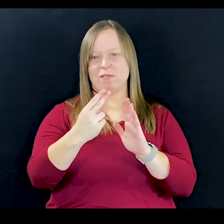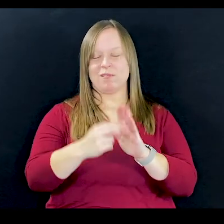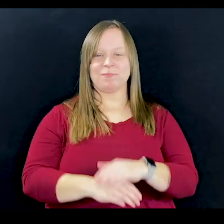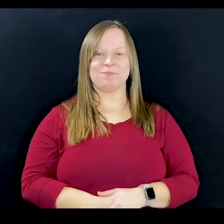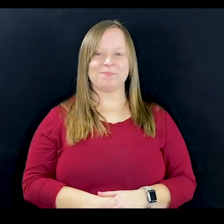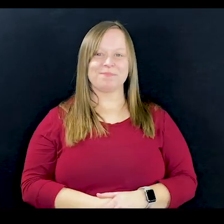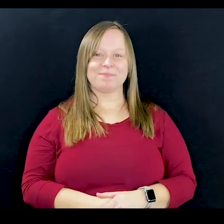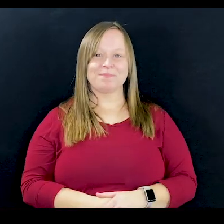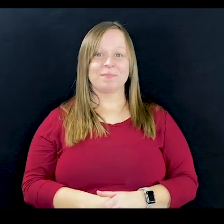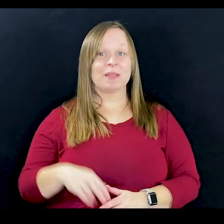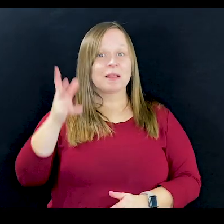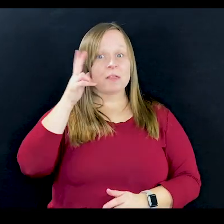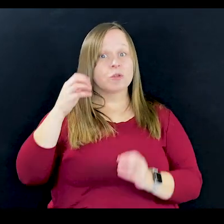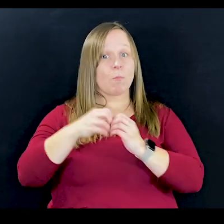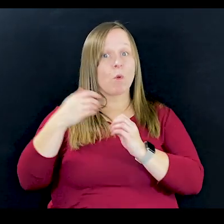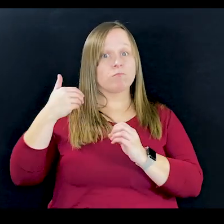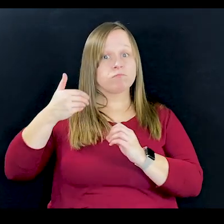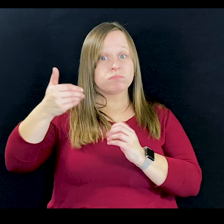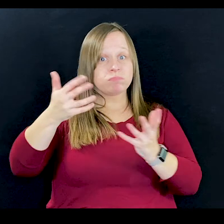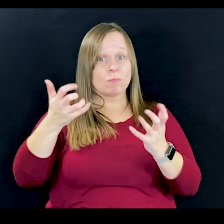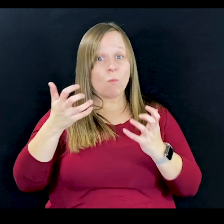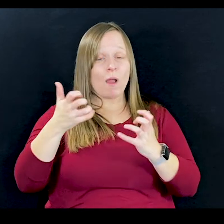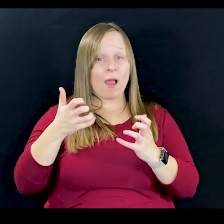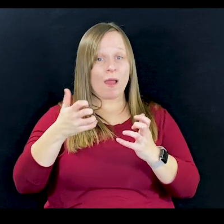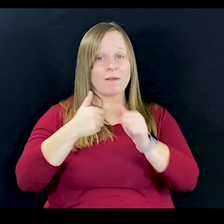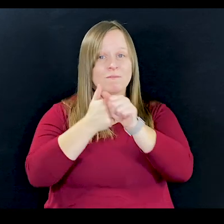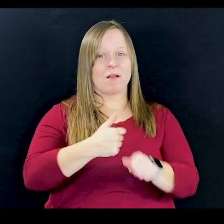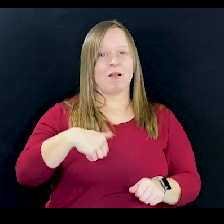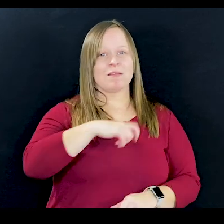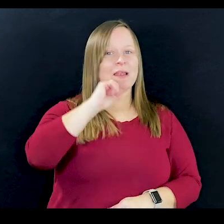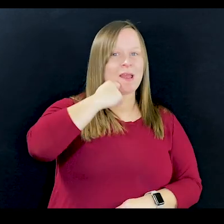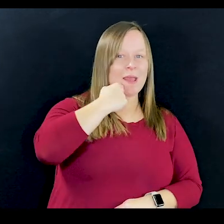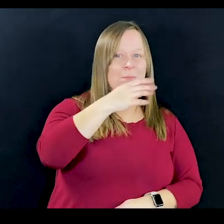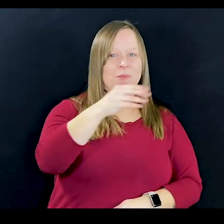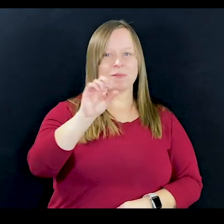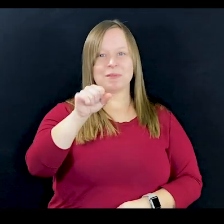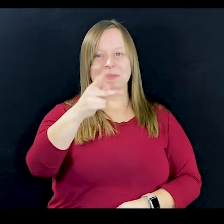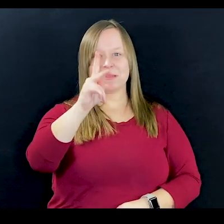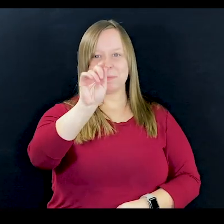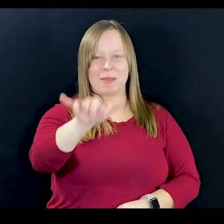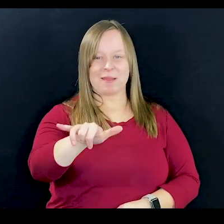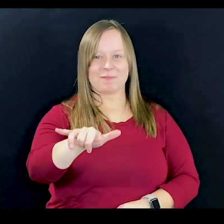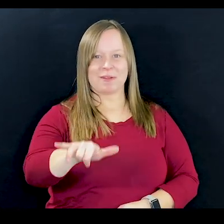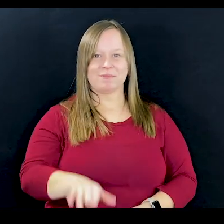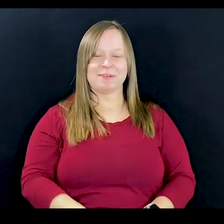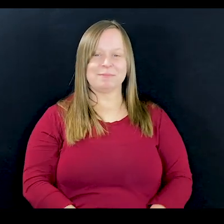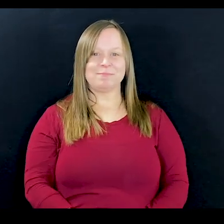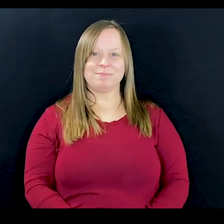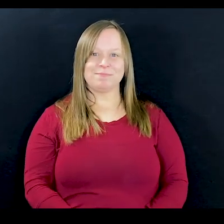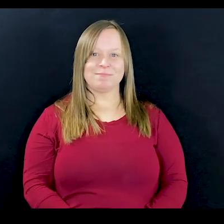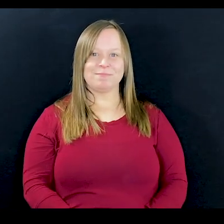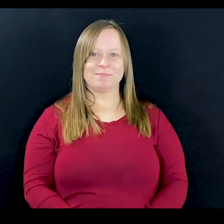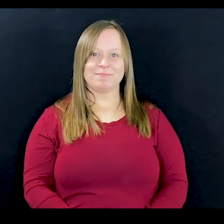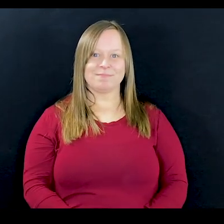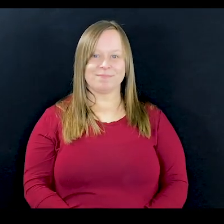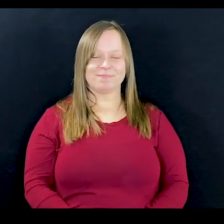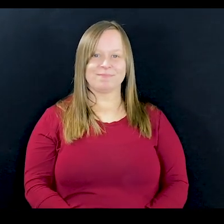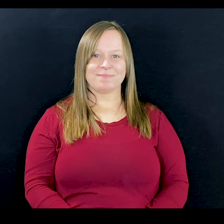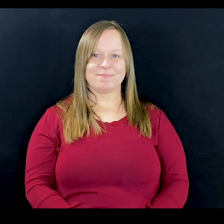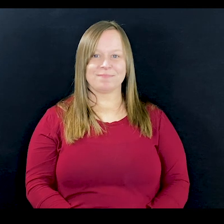our YouTube channel. To listen to more, Empire State of Rights: Closed Captioned follow us on Apple podcasts and Spotify.